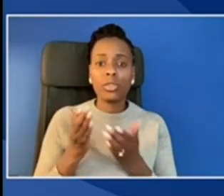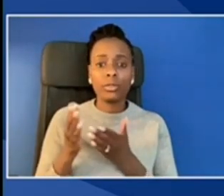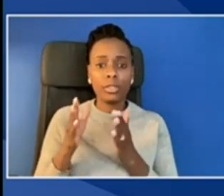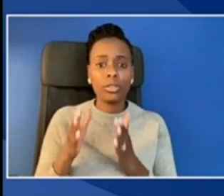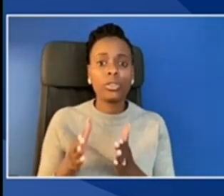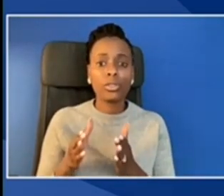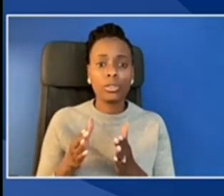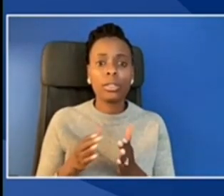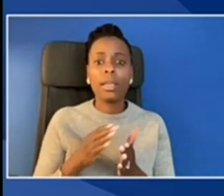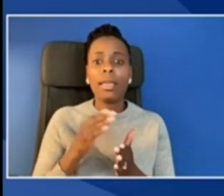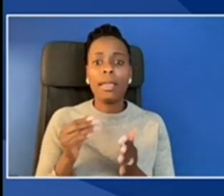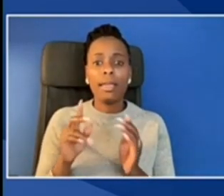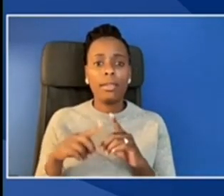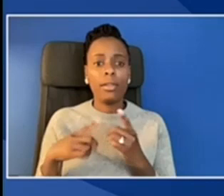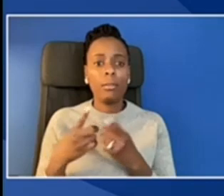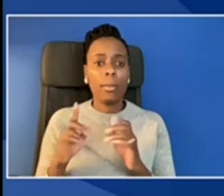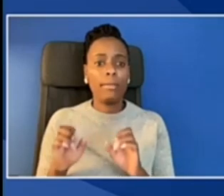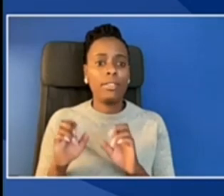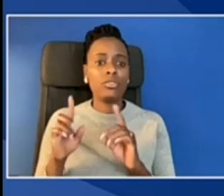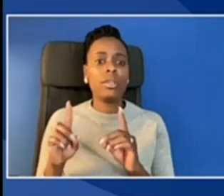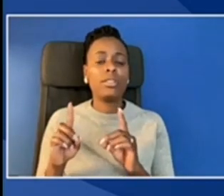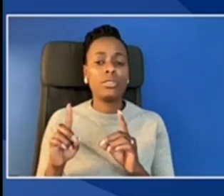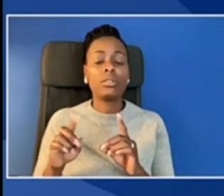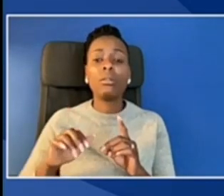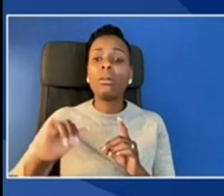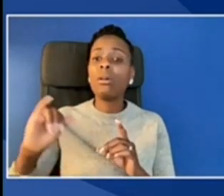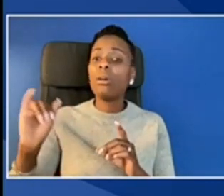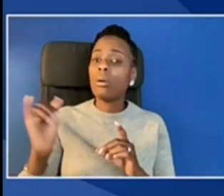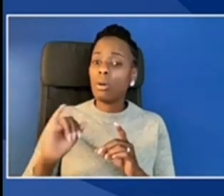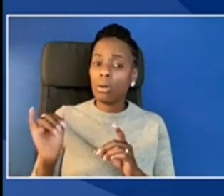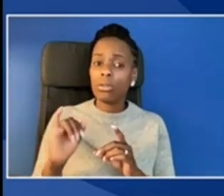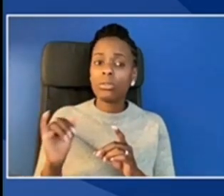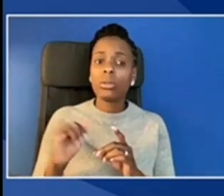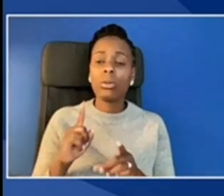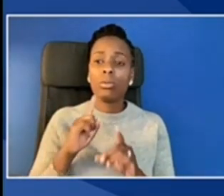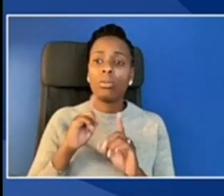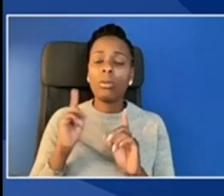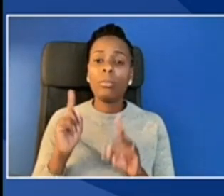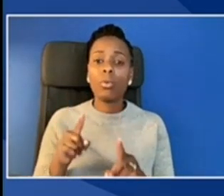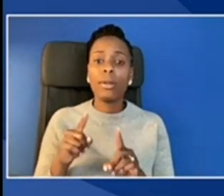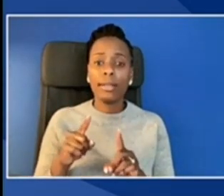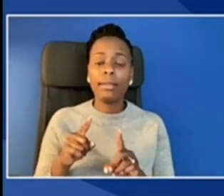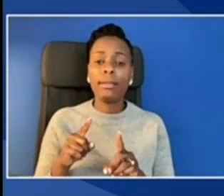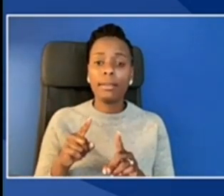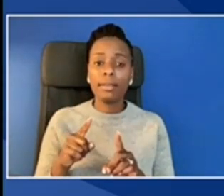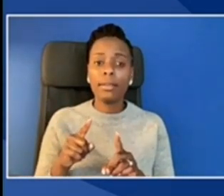Department of Education, as well as reporting to the credit bureaus.